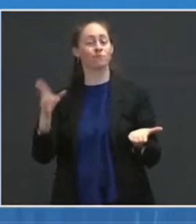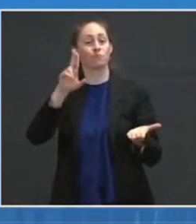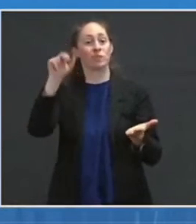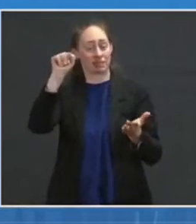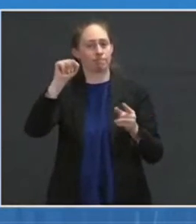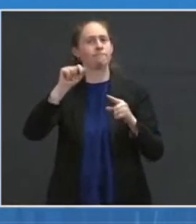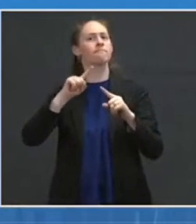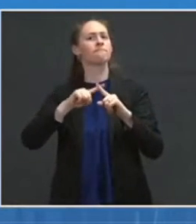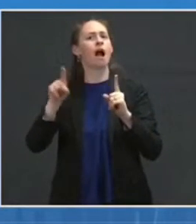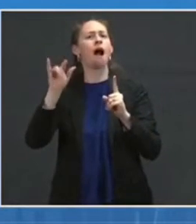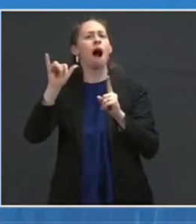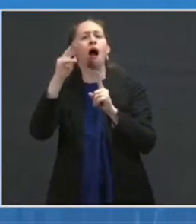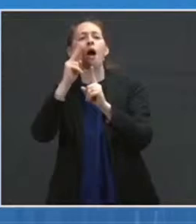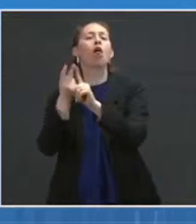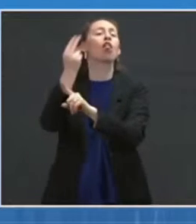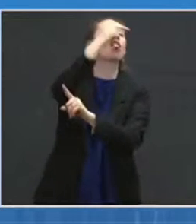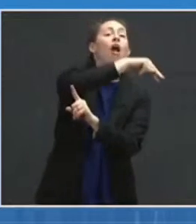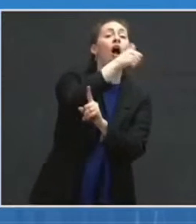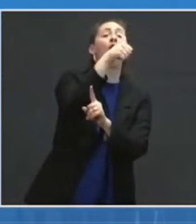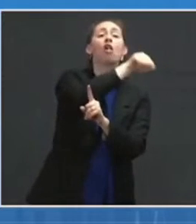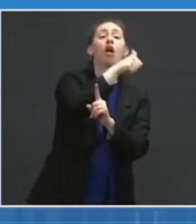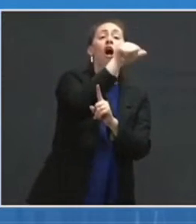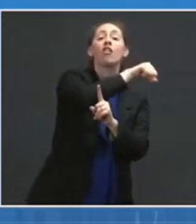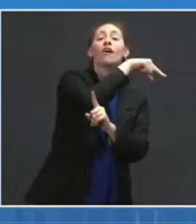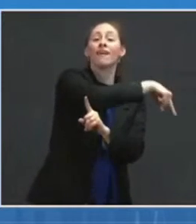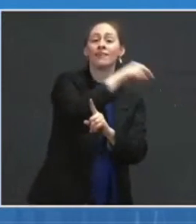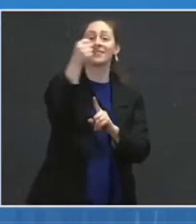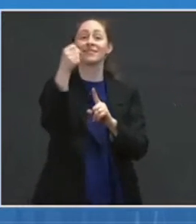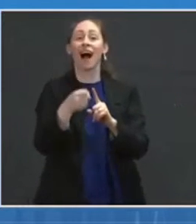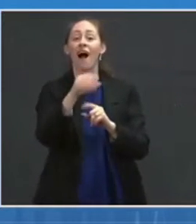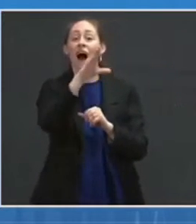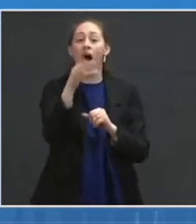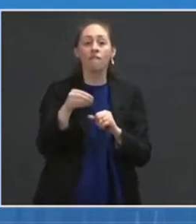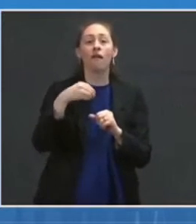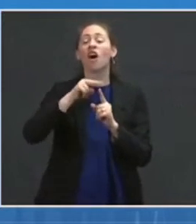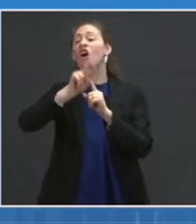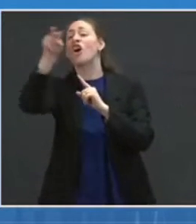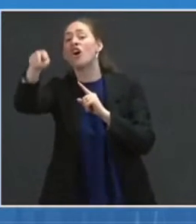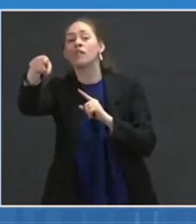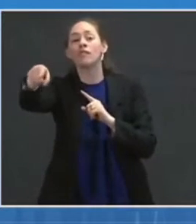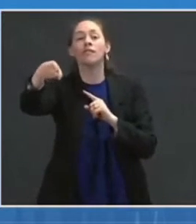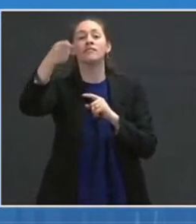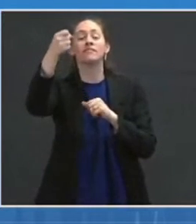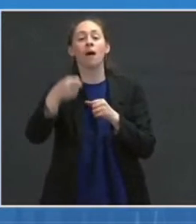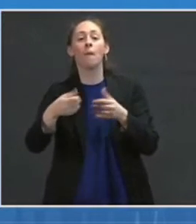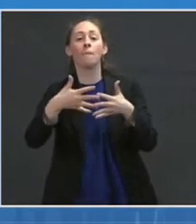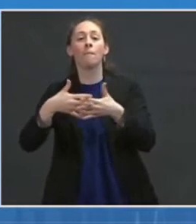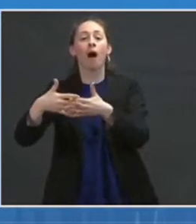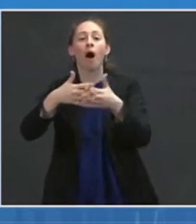SHOWED A 72% EFFICACY IN THE USA BUT ALSO WAS DONE IN SOUTH